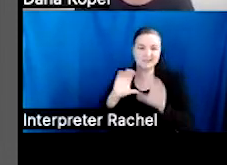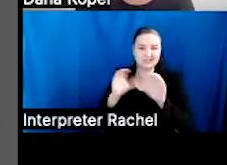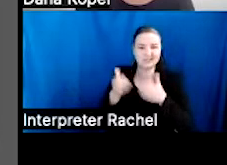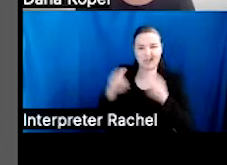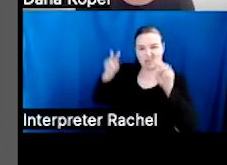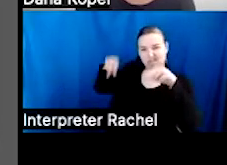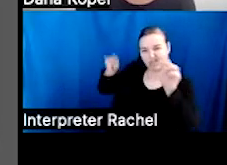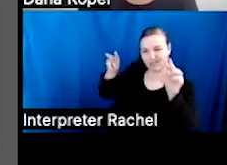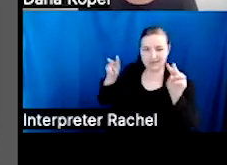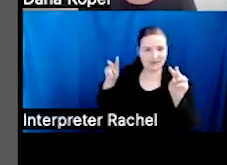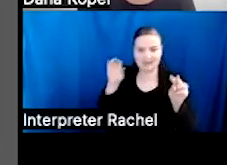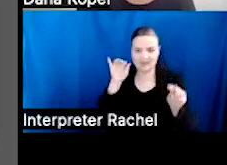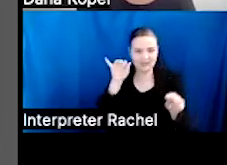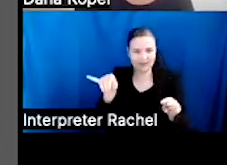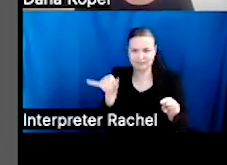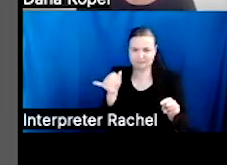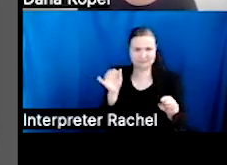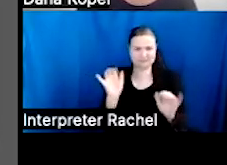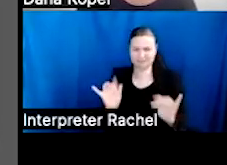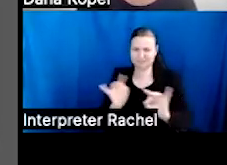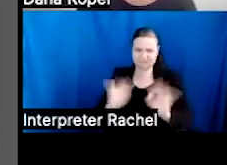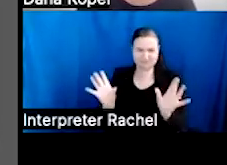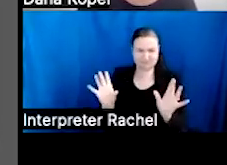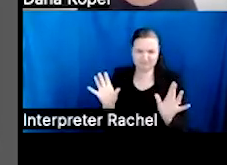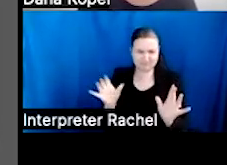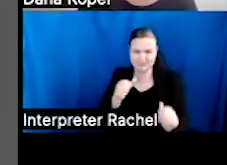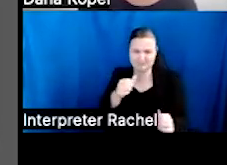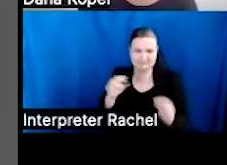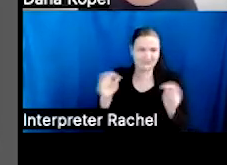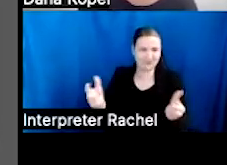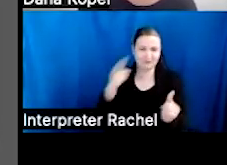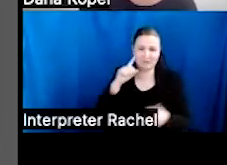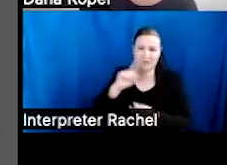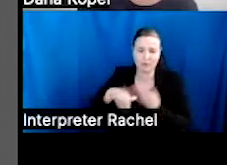workers, and one that thankfully doesn't seem to characterize much recent museum Union organizing.